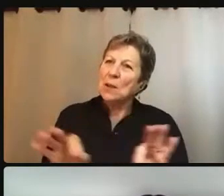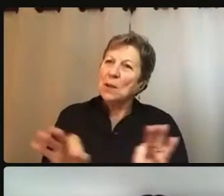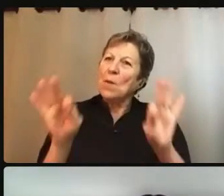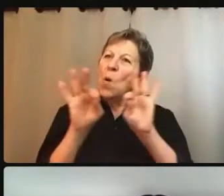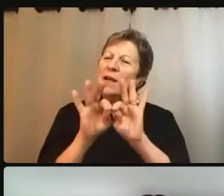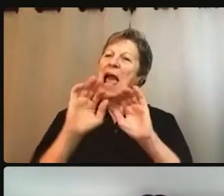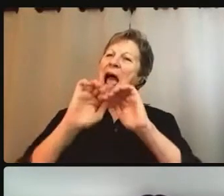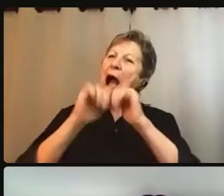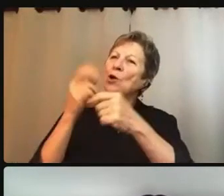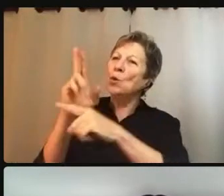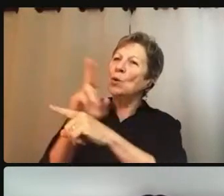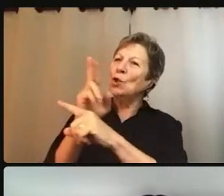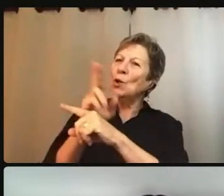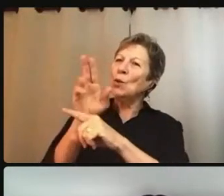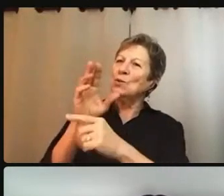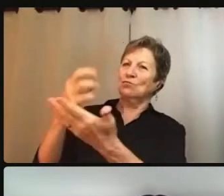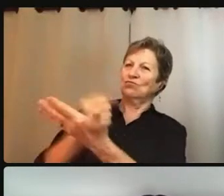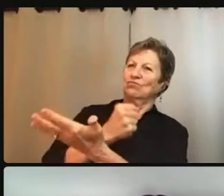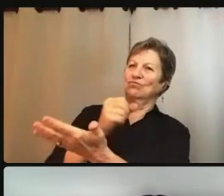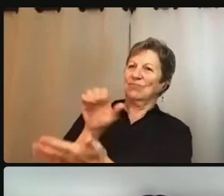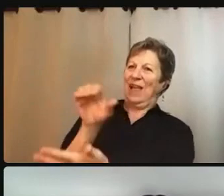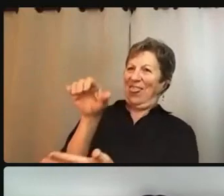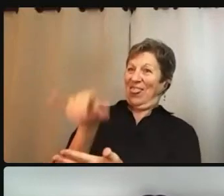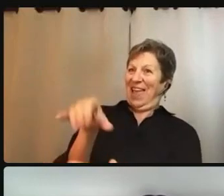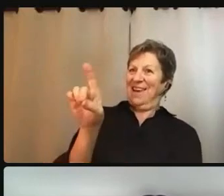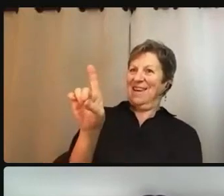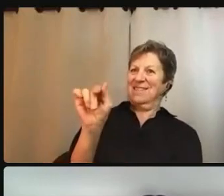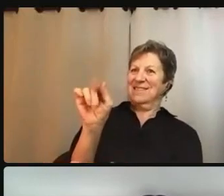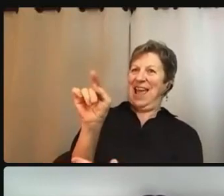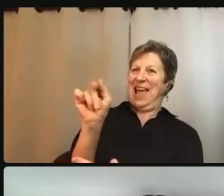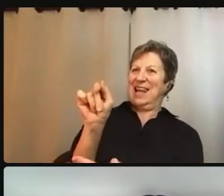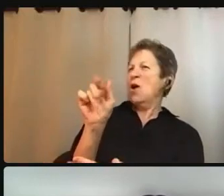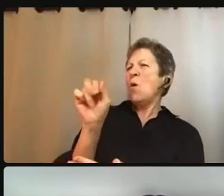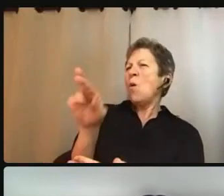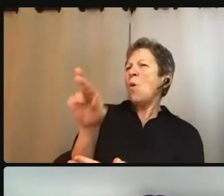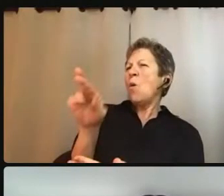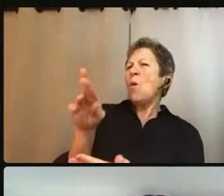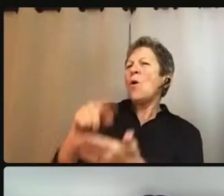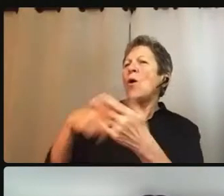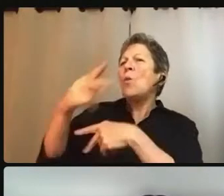SO IF THERE WAS POLICIES THAT